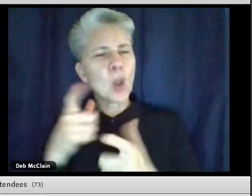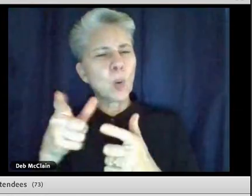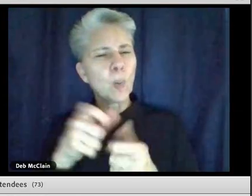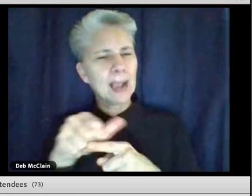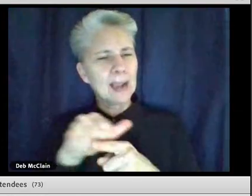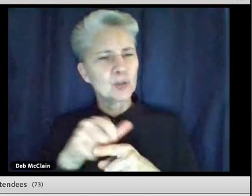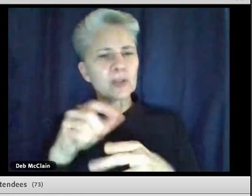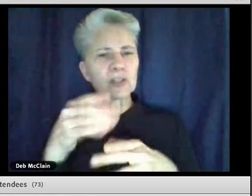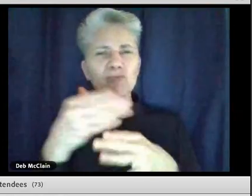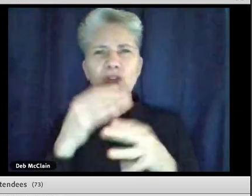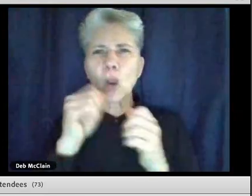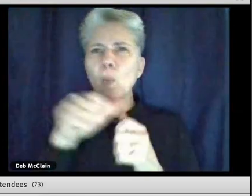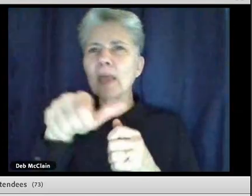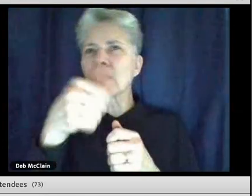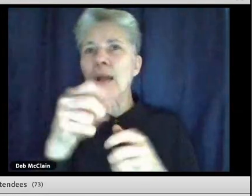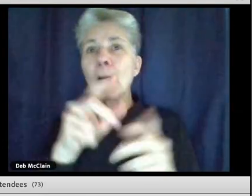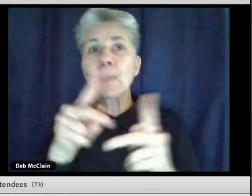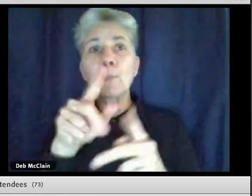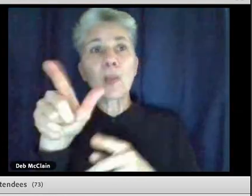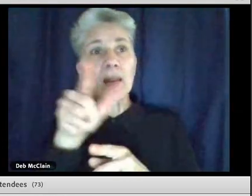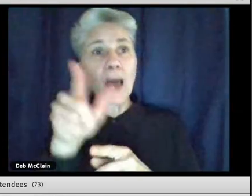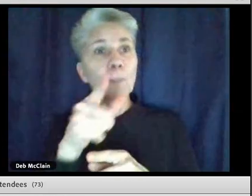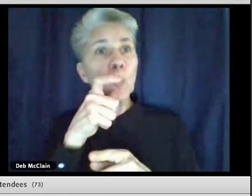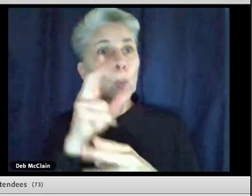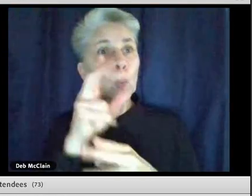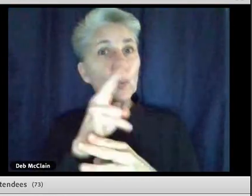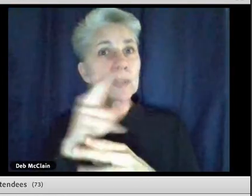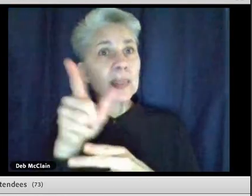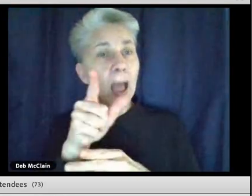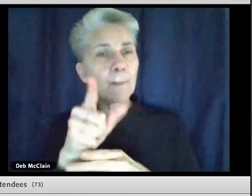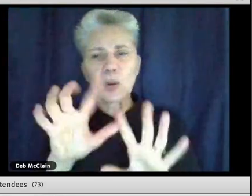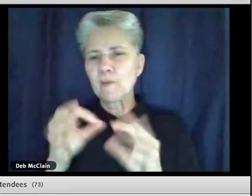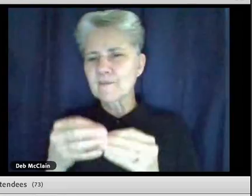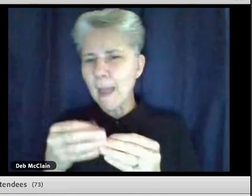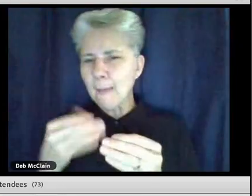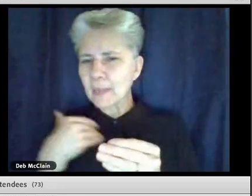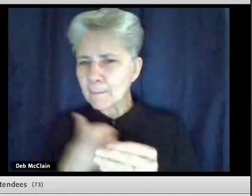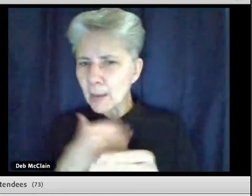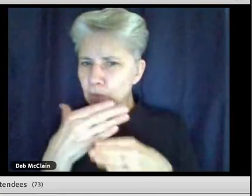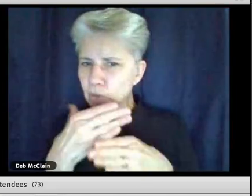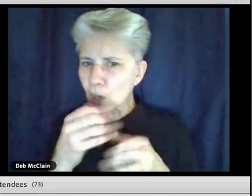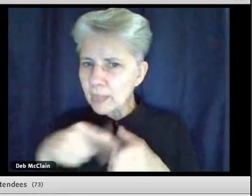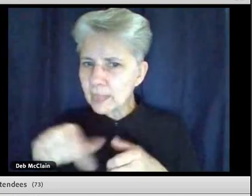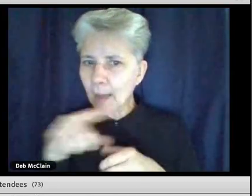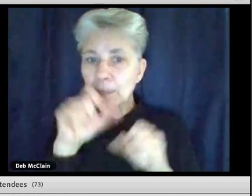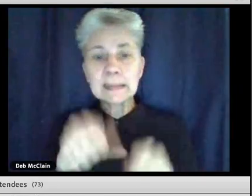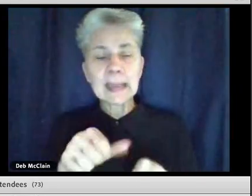and it's just a really, really quick exercise you can do or you can share with your patrons, with your family,